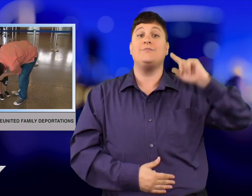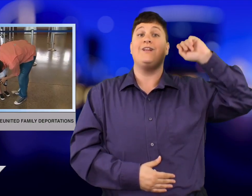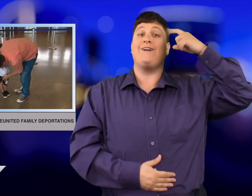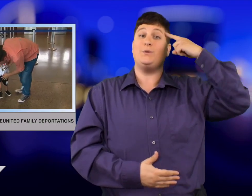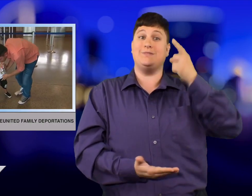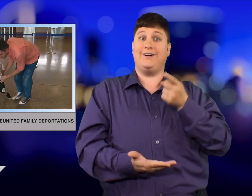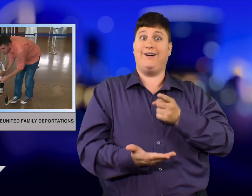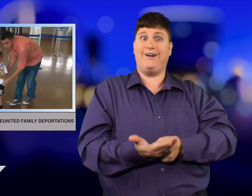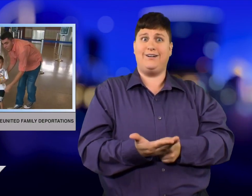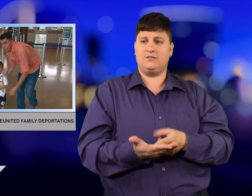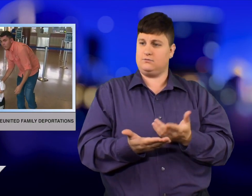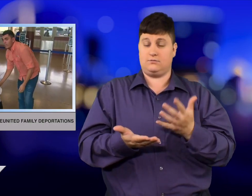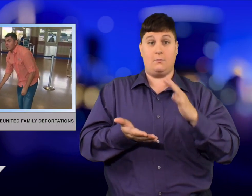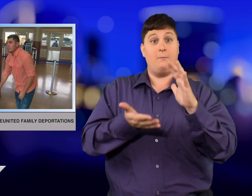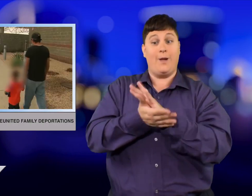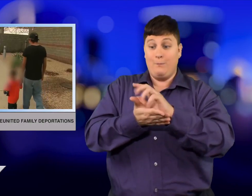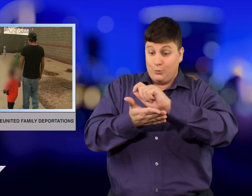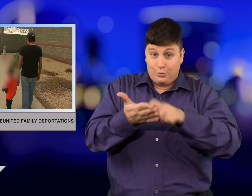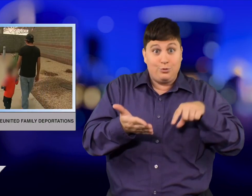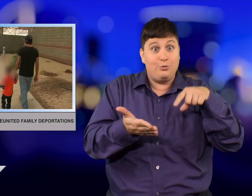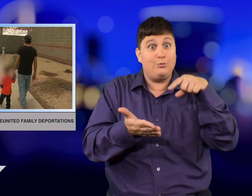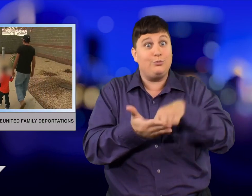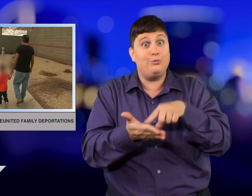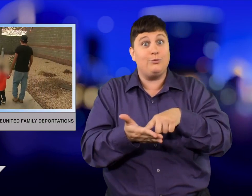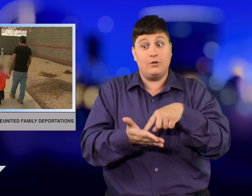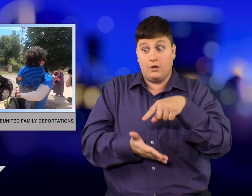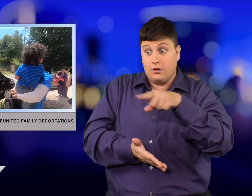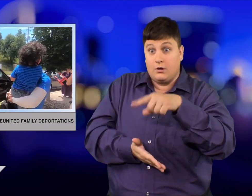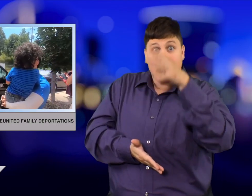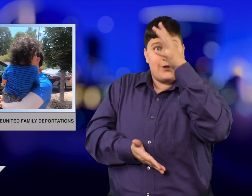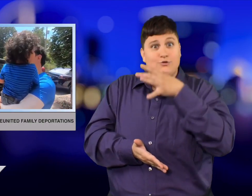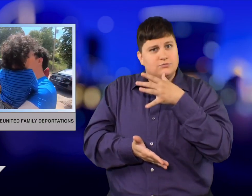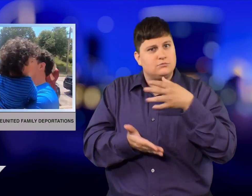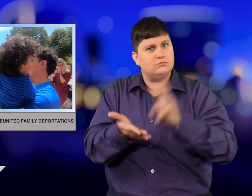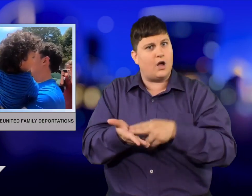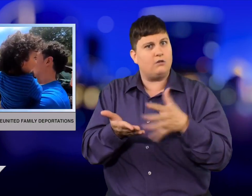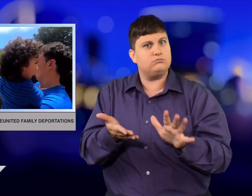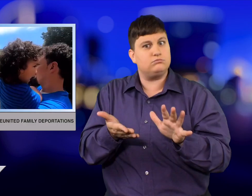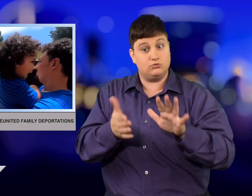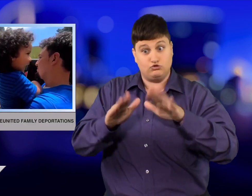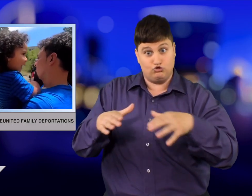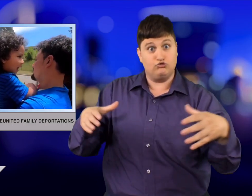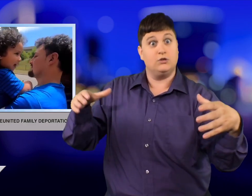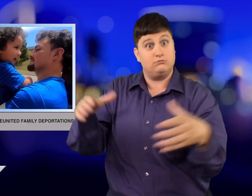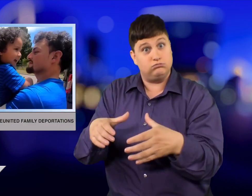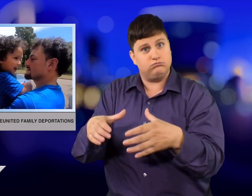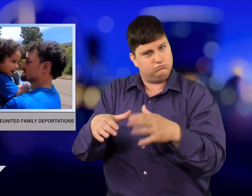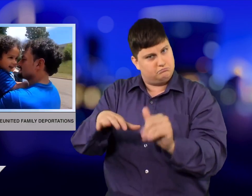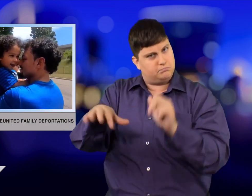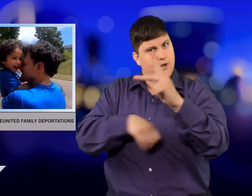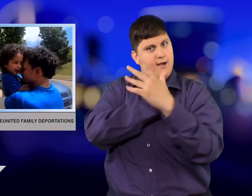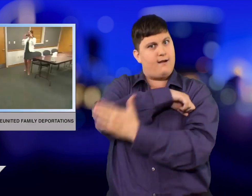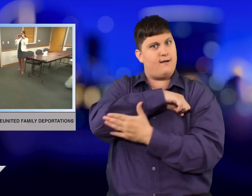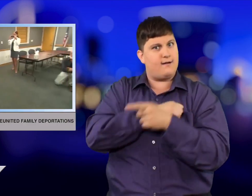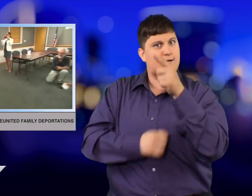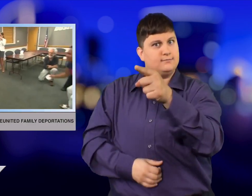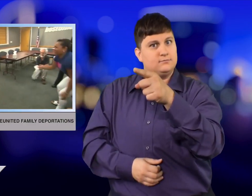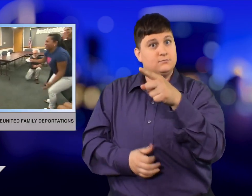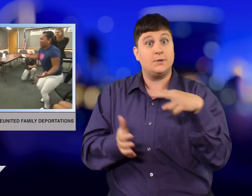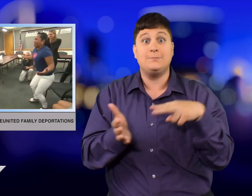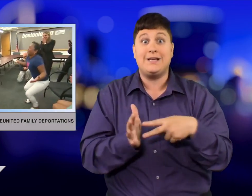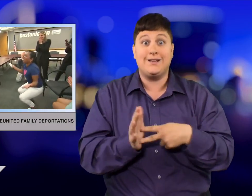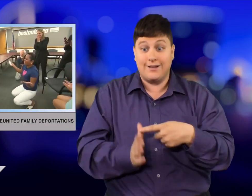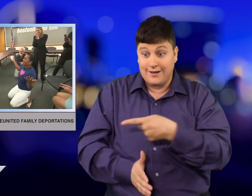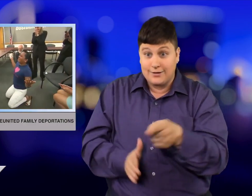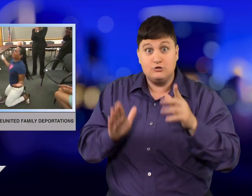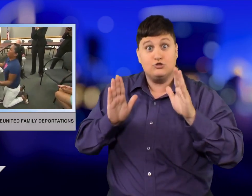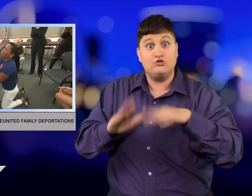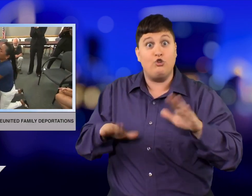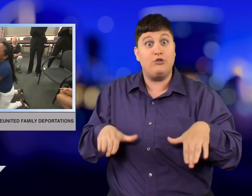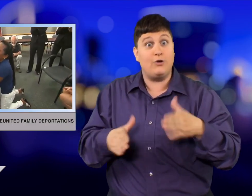The government says the childrens' rights to asylum hearings were waived when the parents